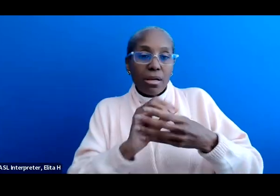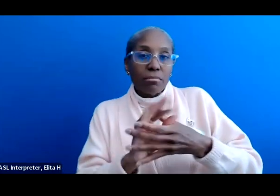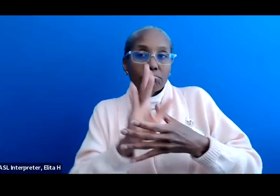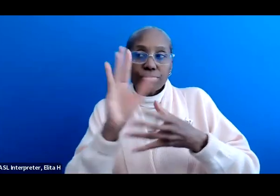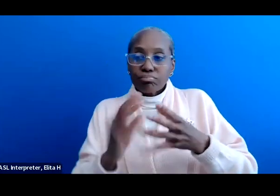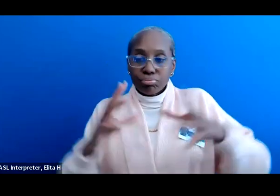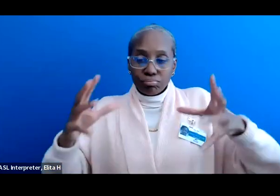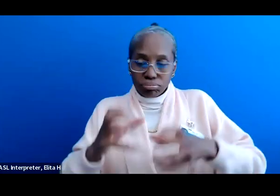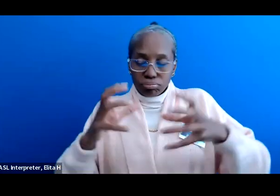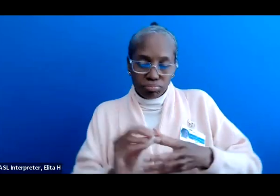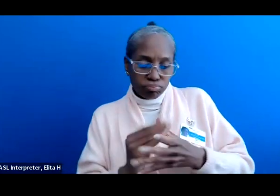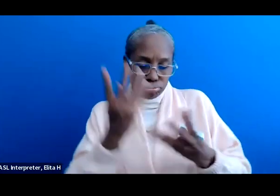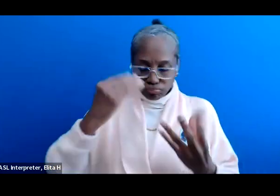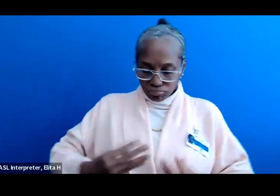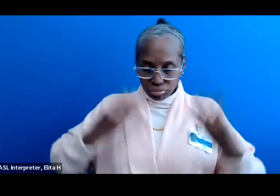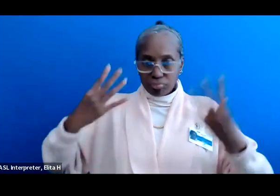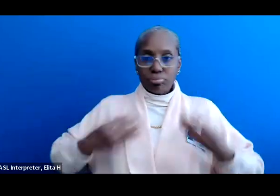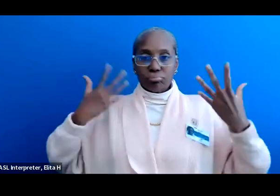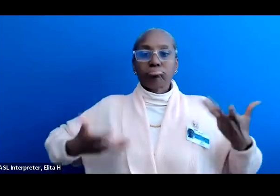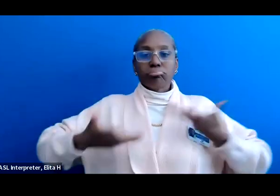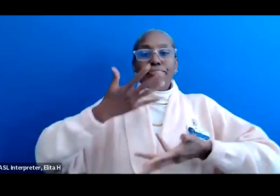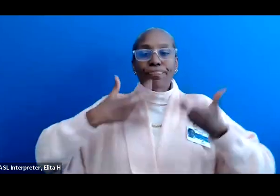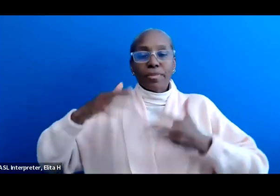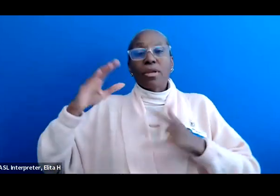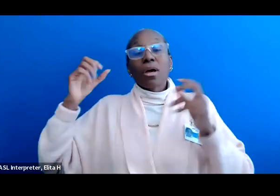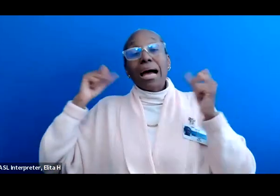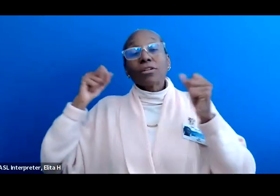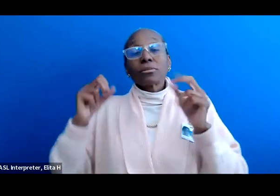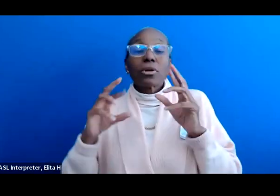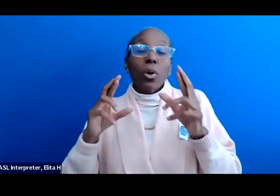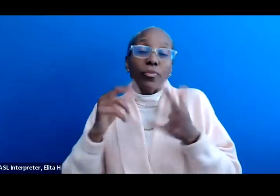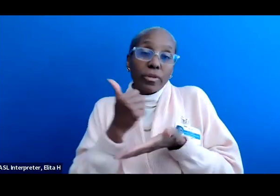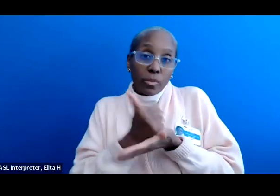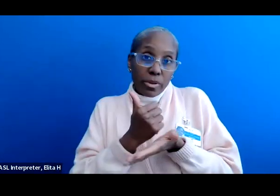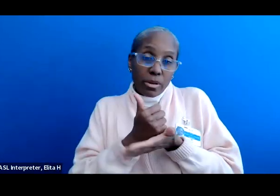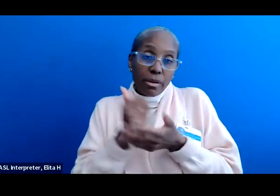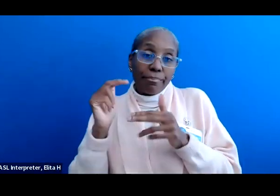Just doing the exercises. Hopefully, it will help build some muscle.